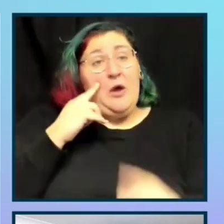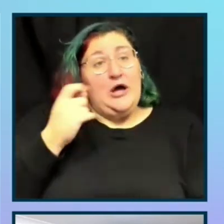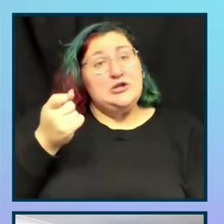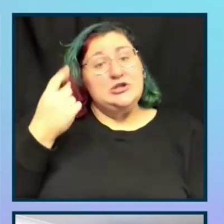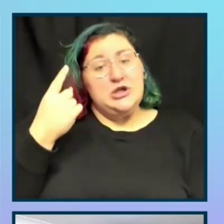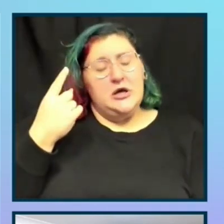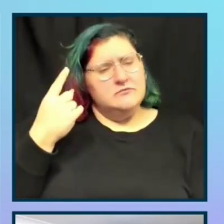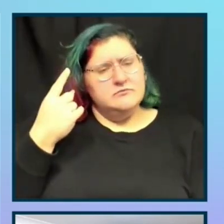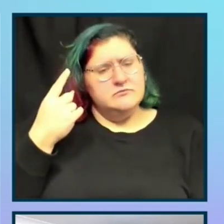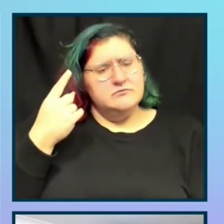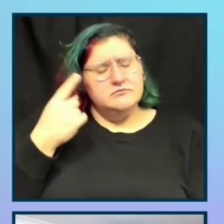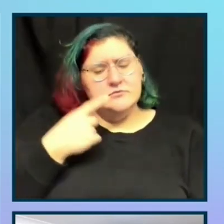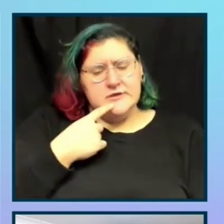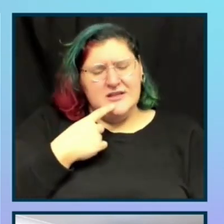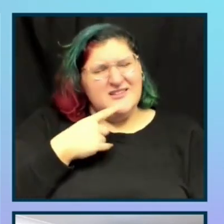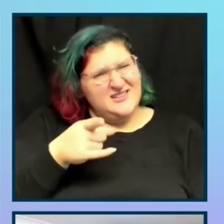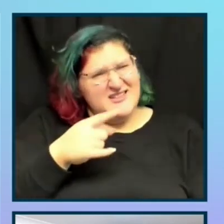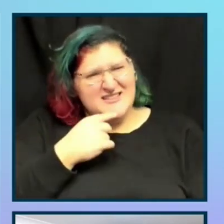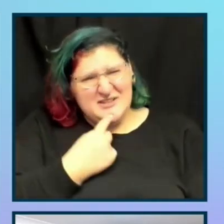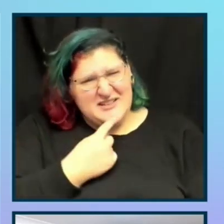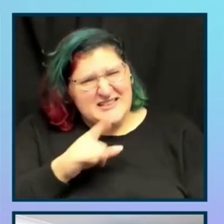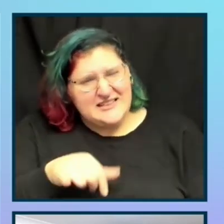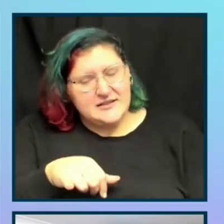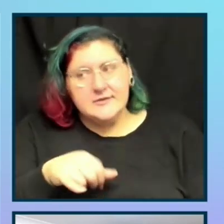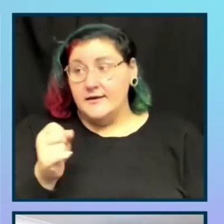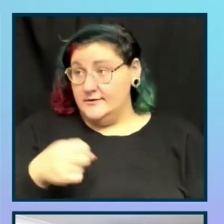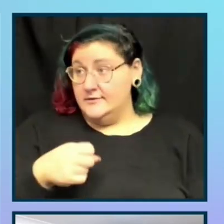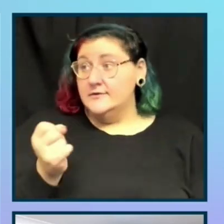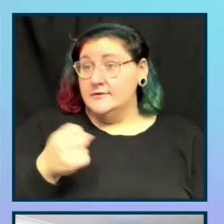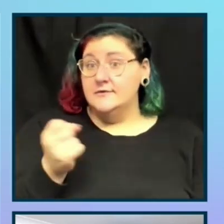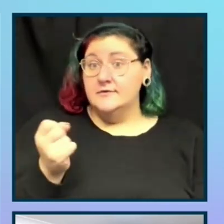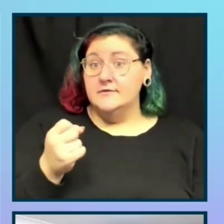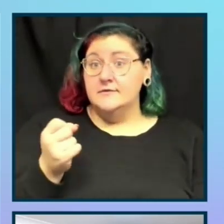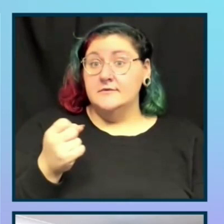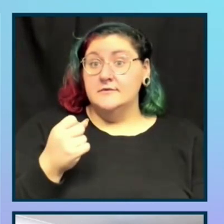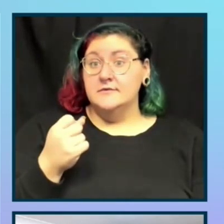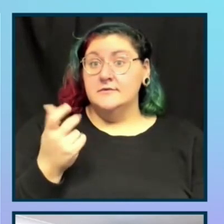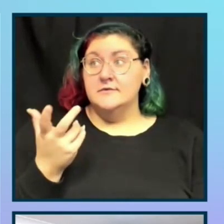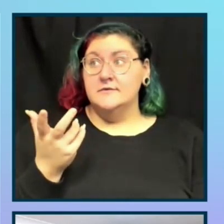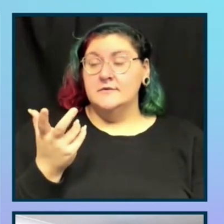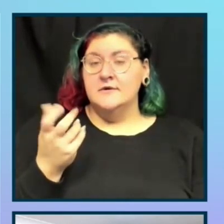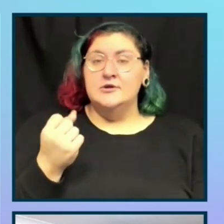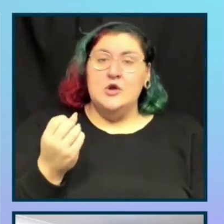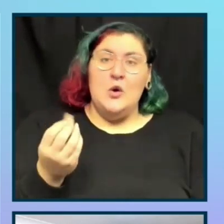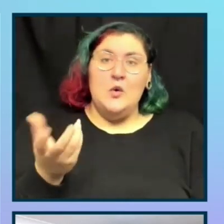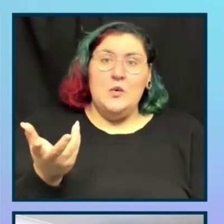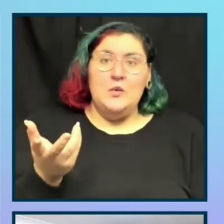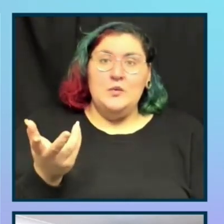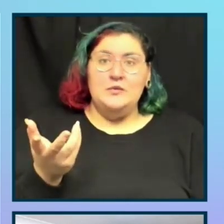I'm like, yes. So, you know, we went from there pretty much once I started saying